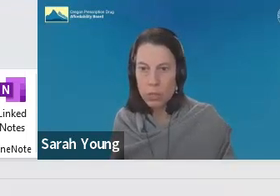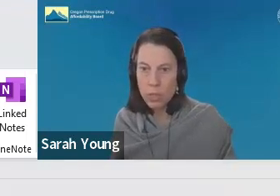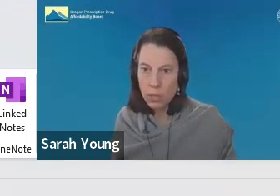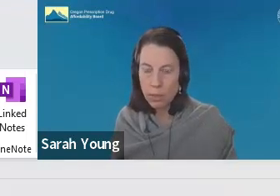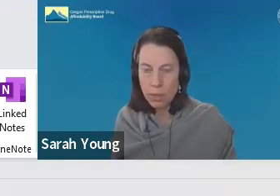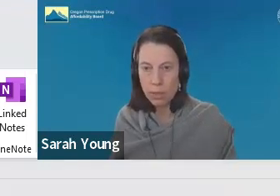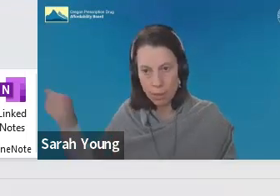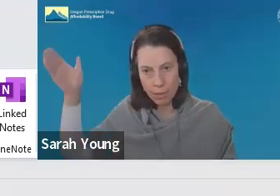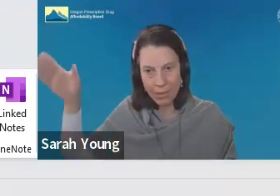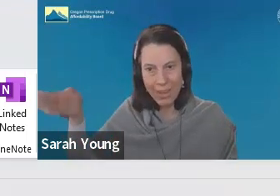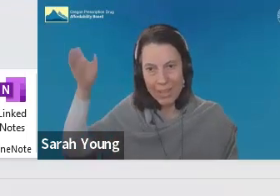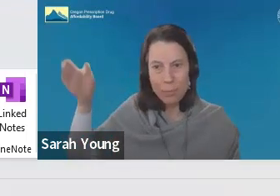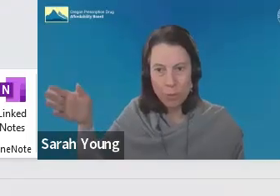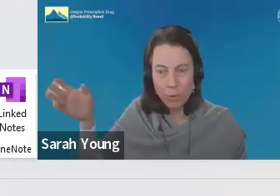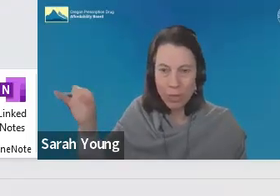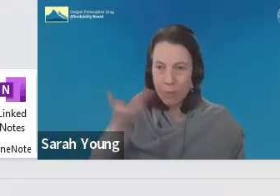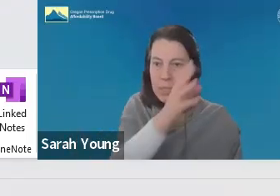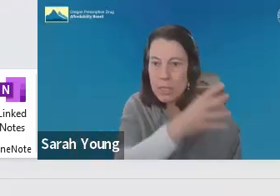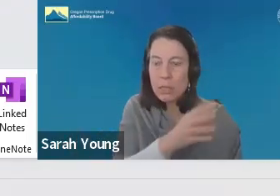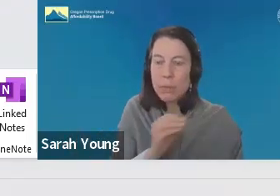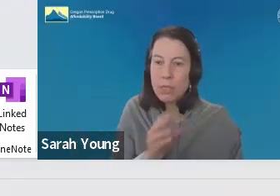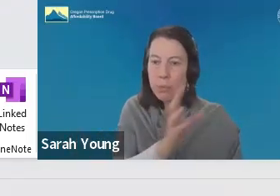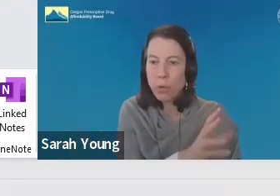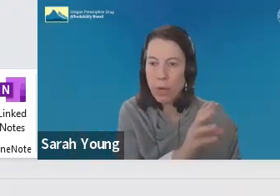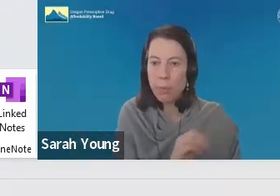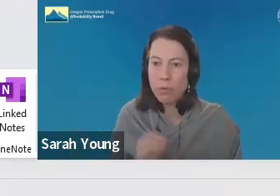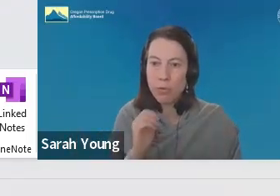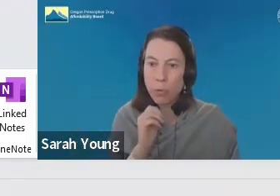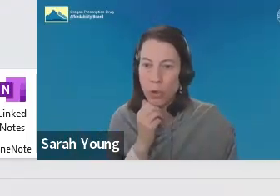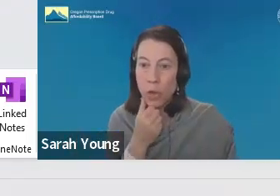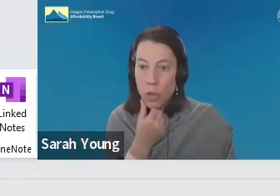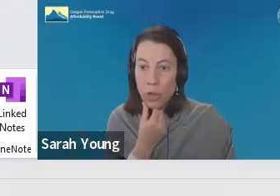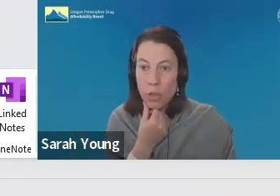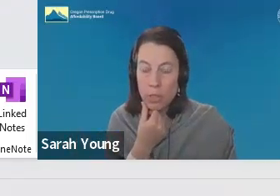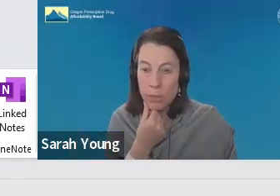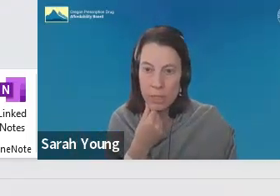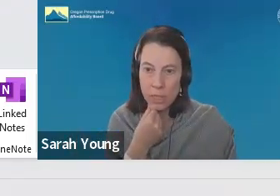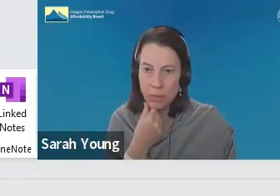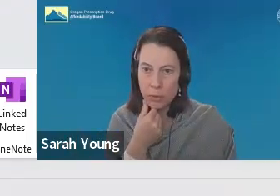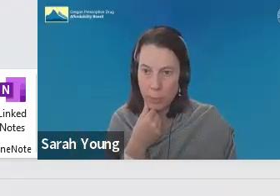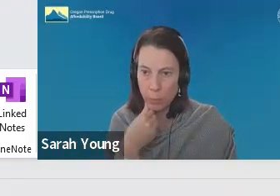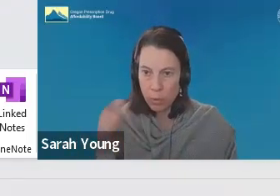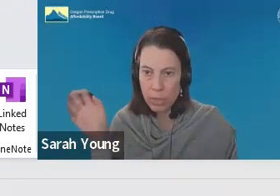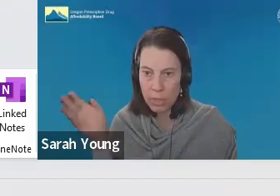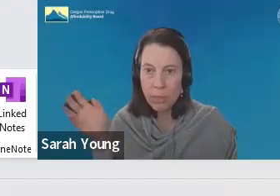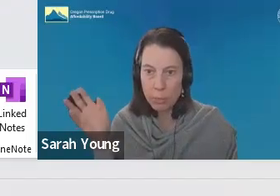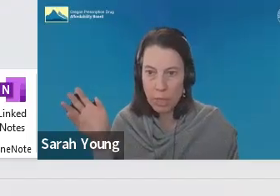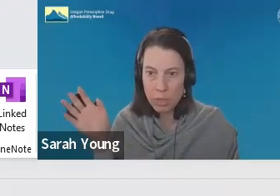which is a a a separate authority. I mean the DPT program for the DPT carrier reports has separate